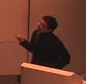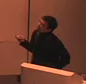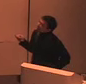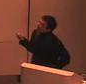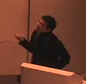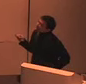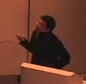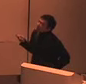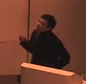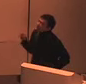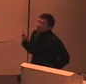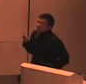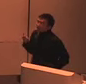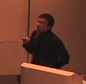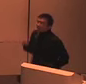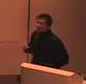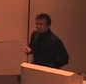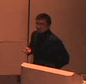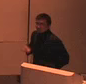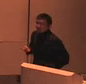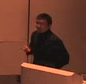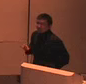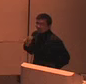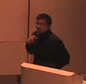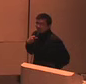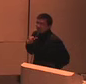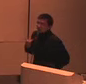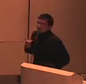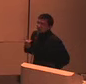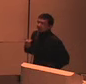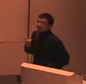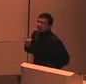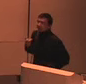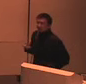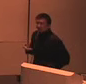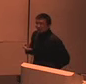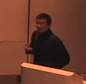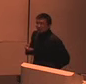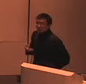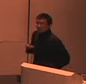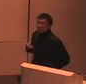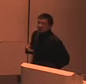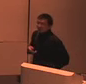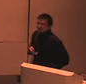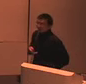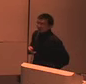And he selected three architects-- me and Mr. Fujimori, Terunobu Fujimori,